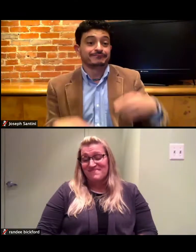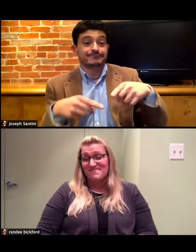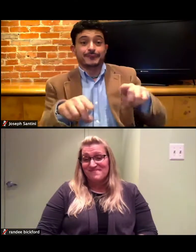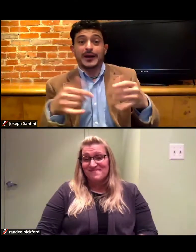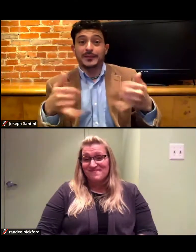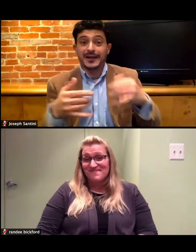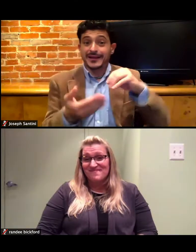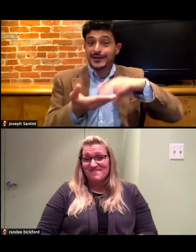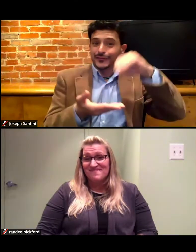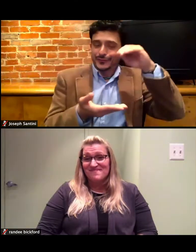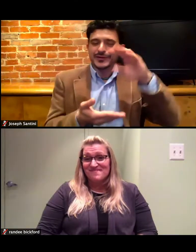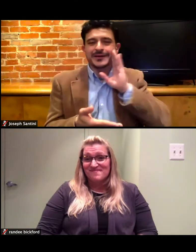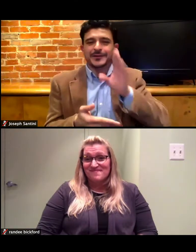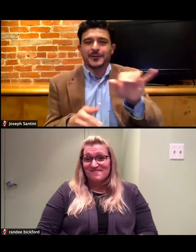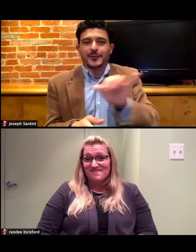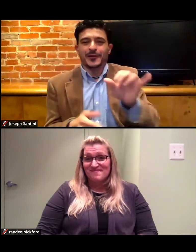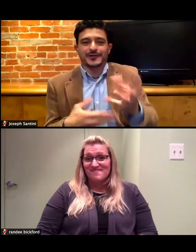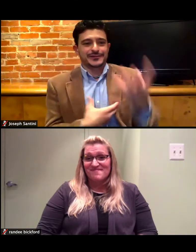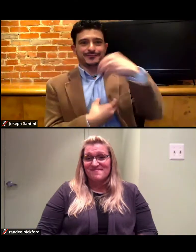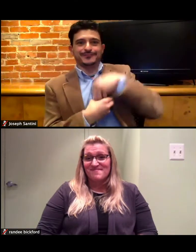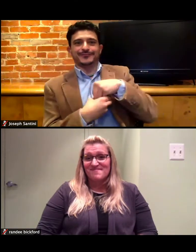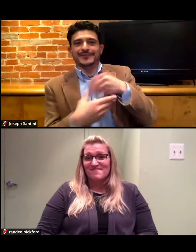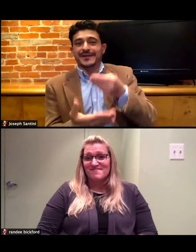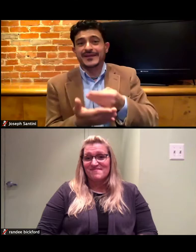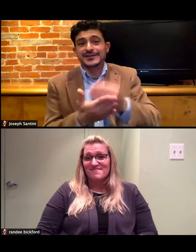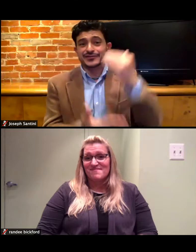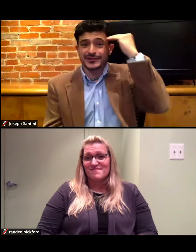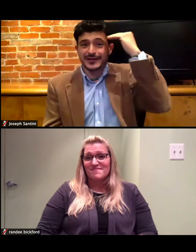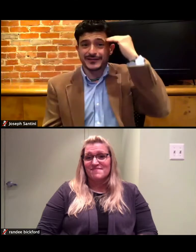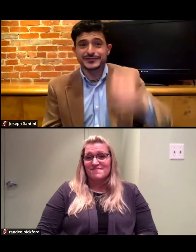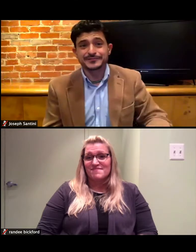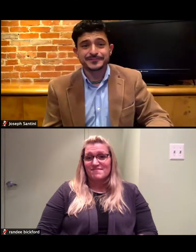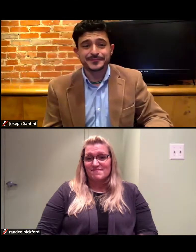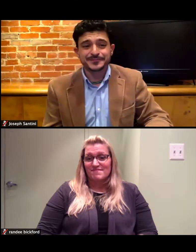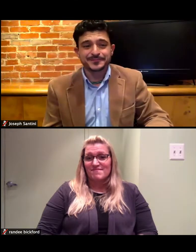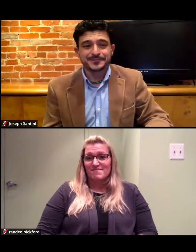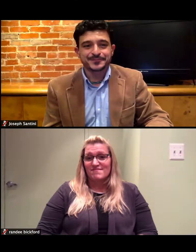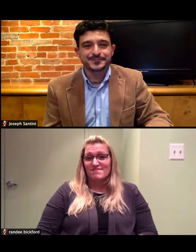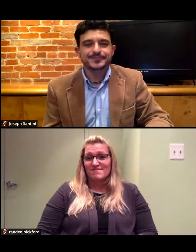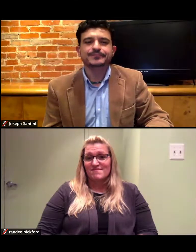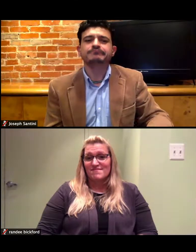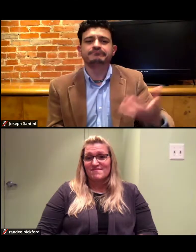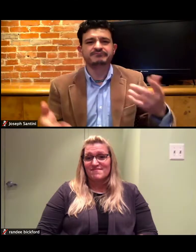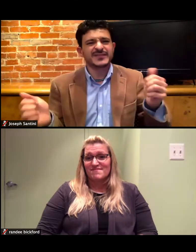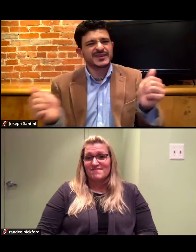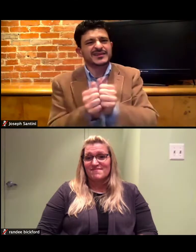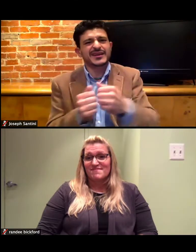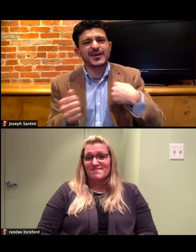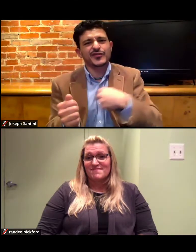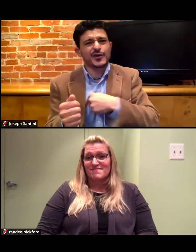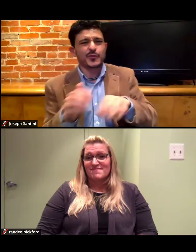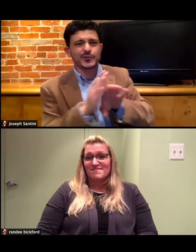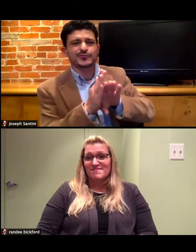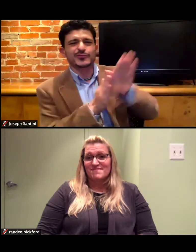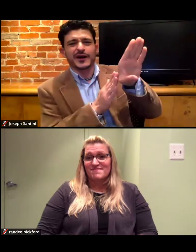to teach your children through play. Playing and learning are the ways that we incorporate financial knowledge.